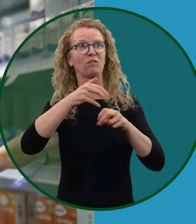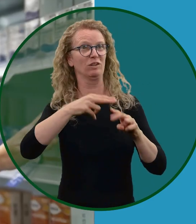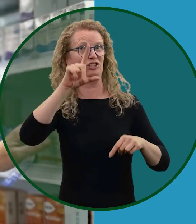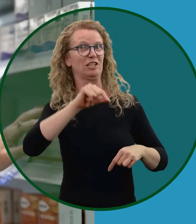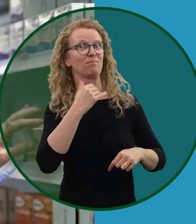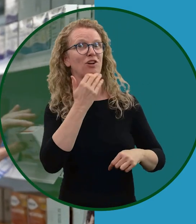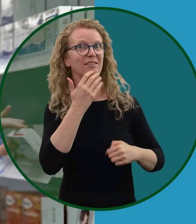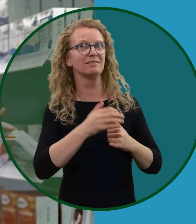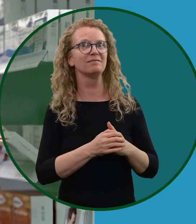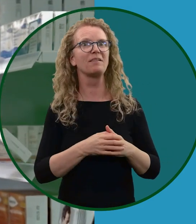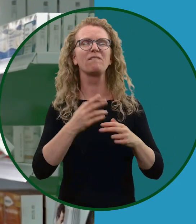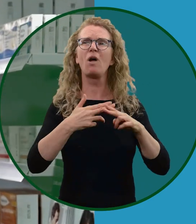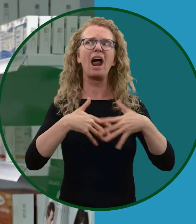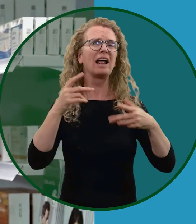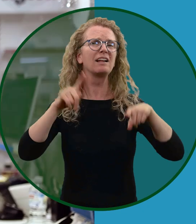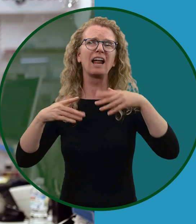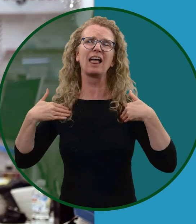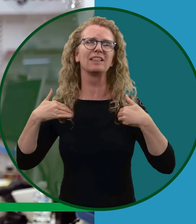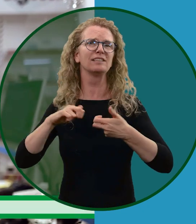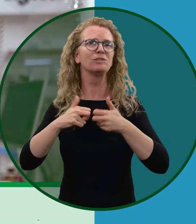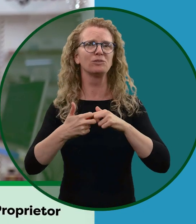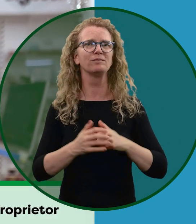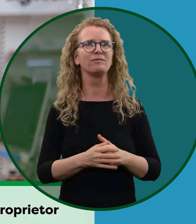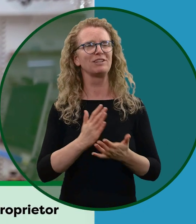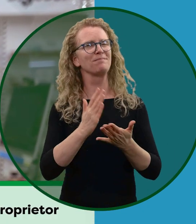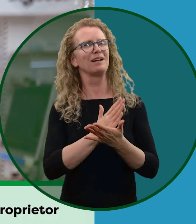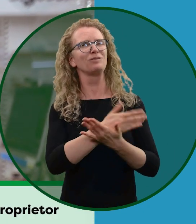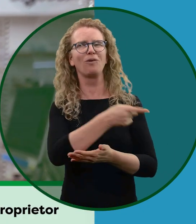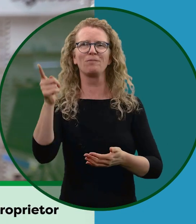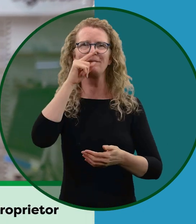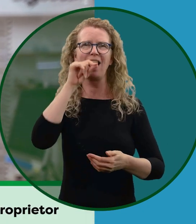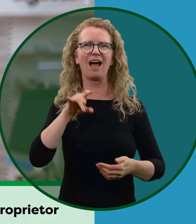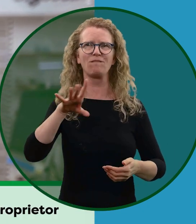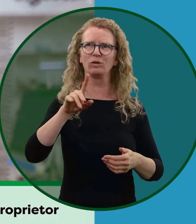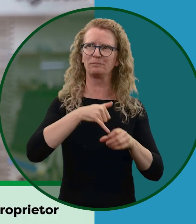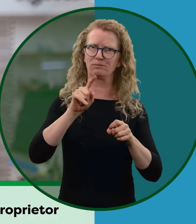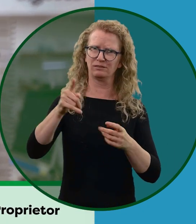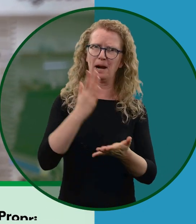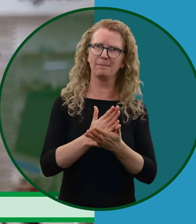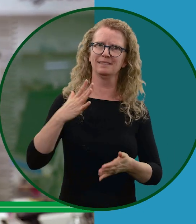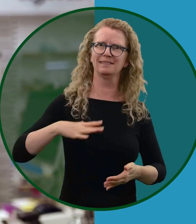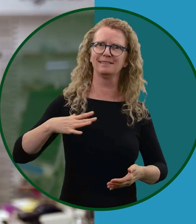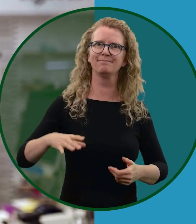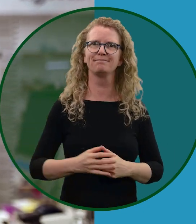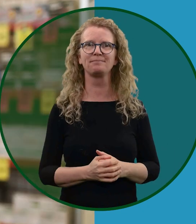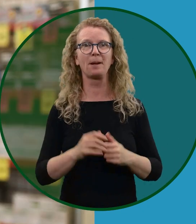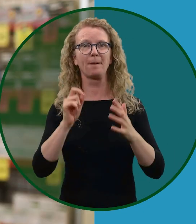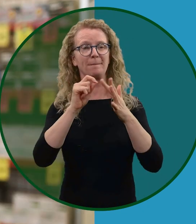for a range of health conditions. This program ensures that everyone has affordable and timely access to medicine.